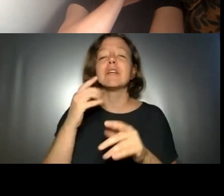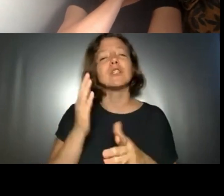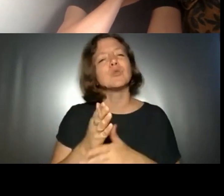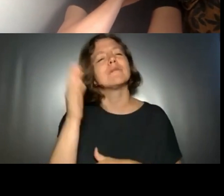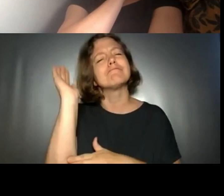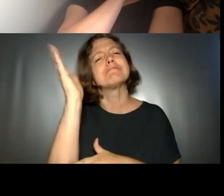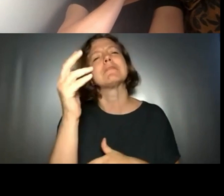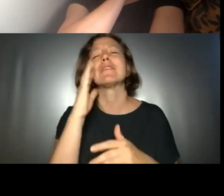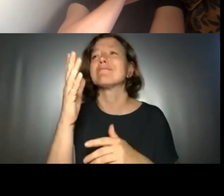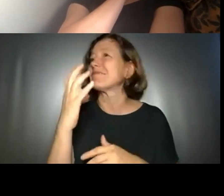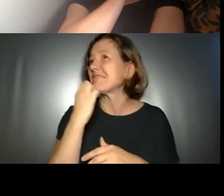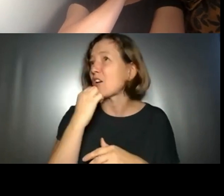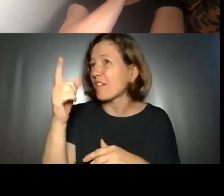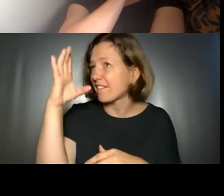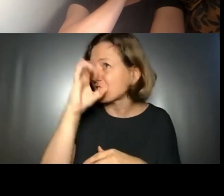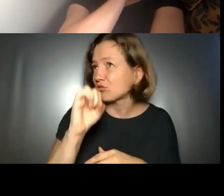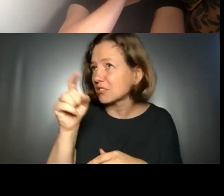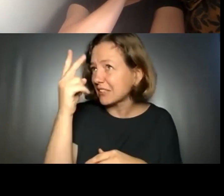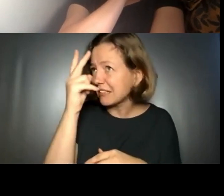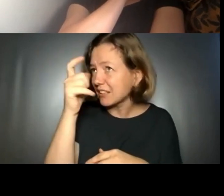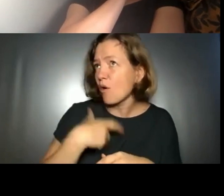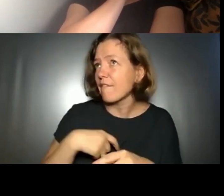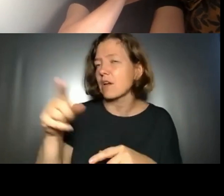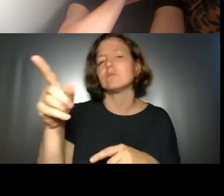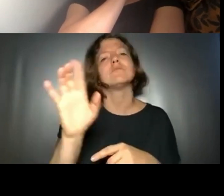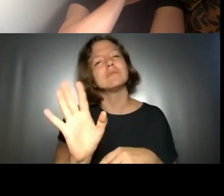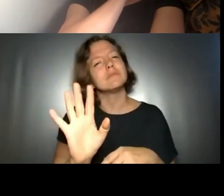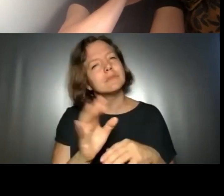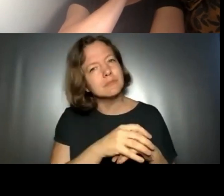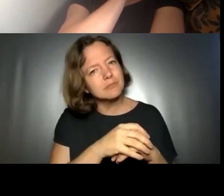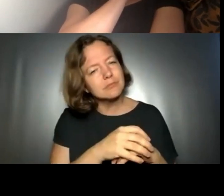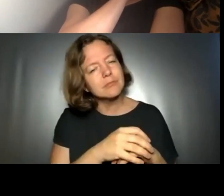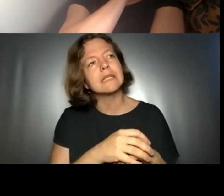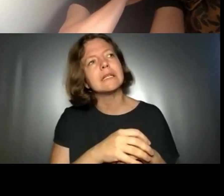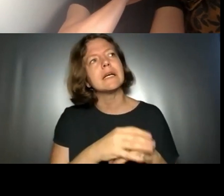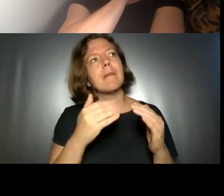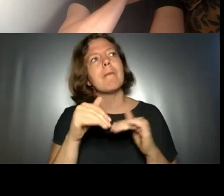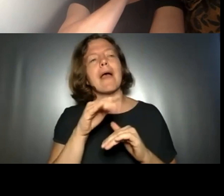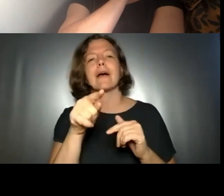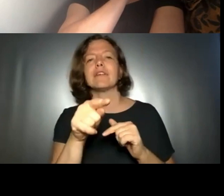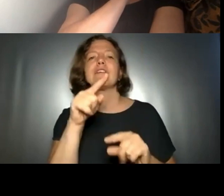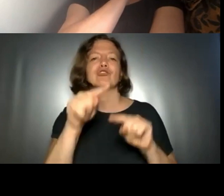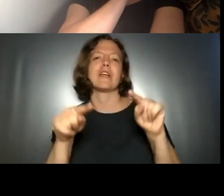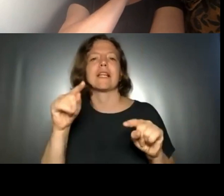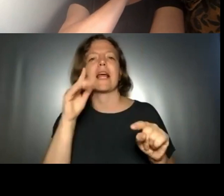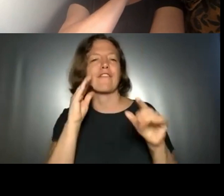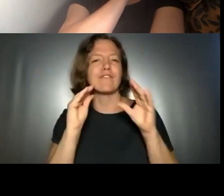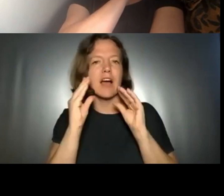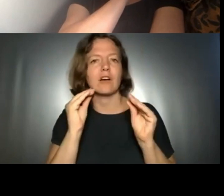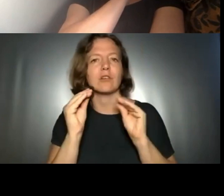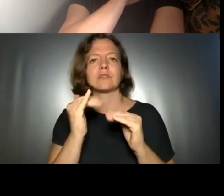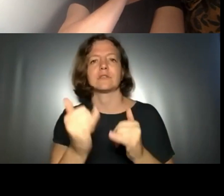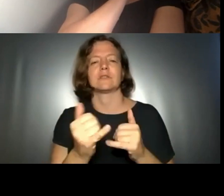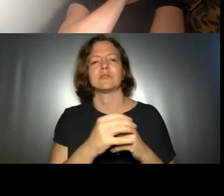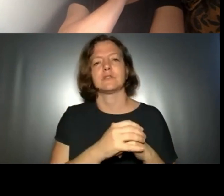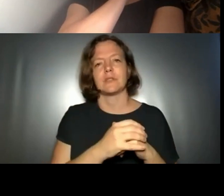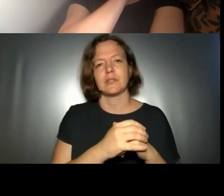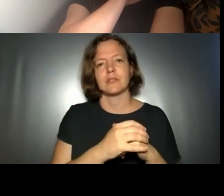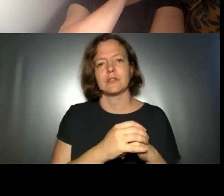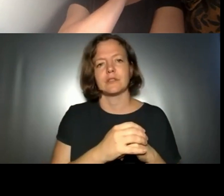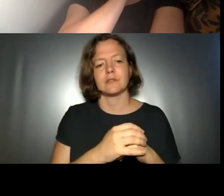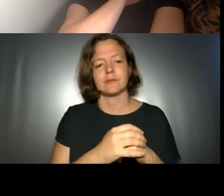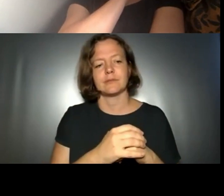"Okay, what happens when we give spaces to these different experiences and just let them be?".